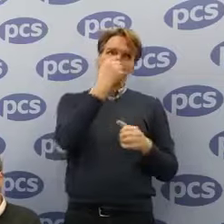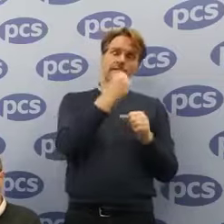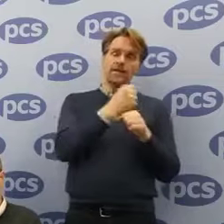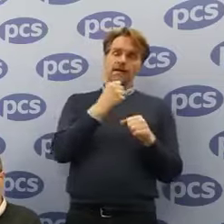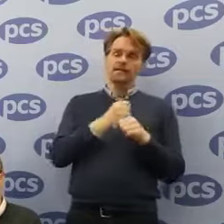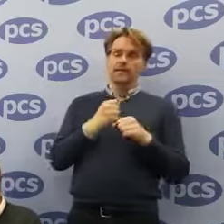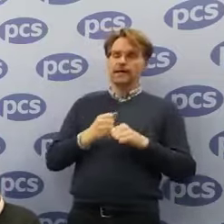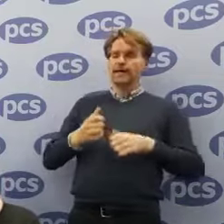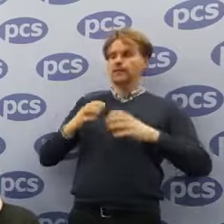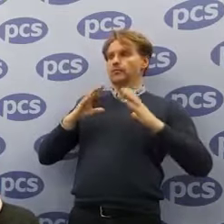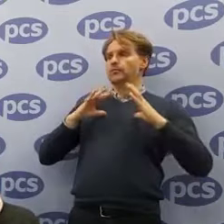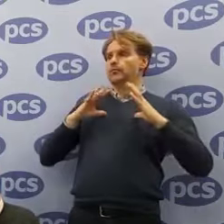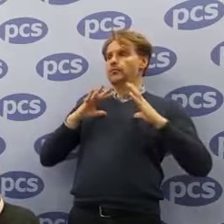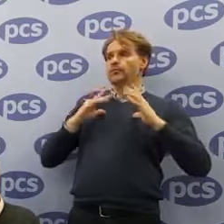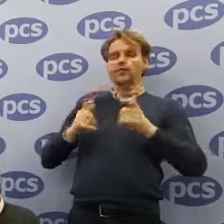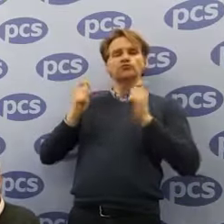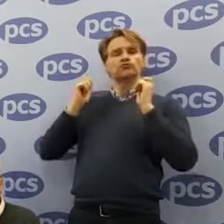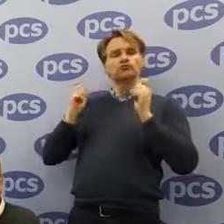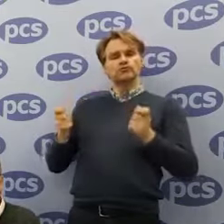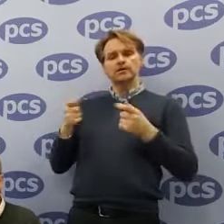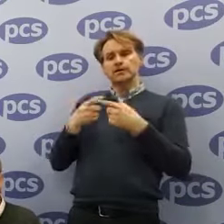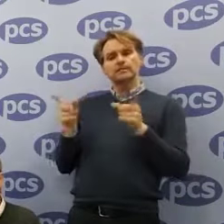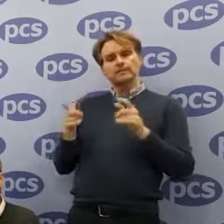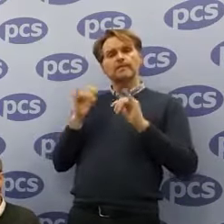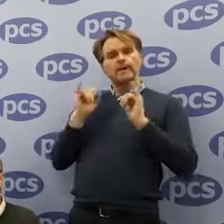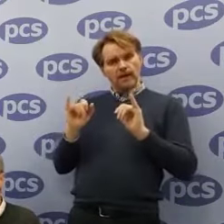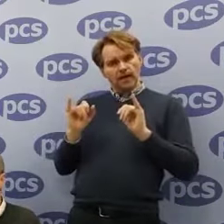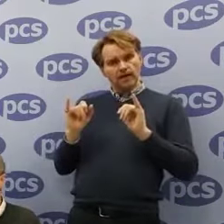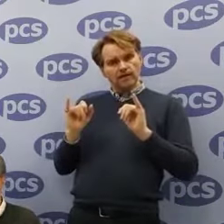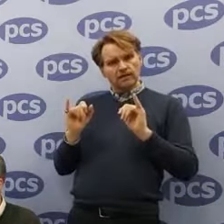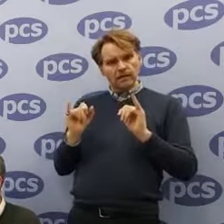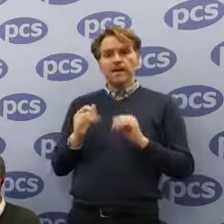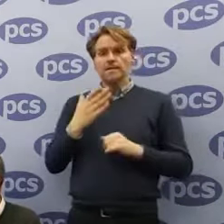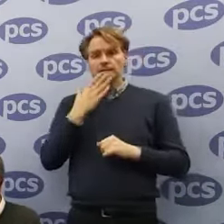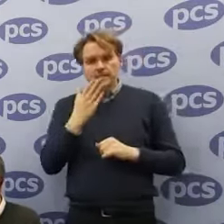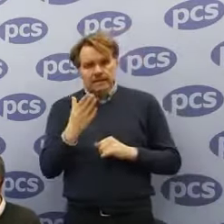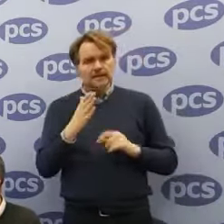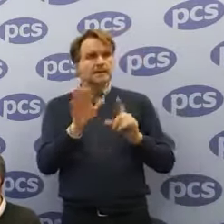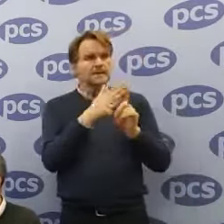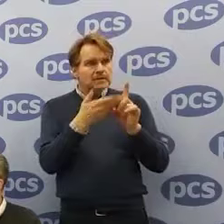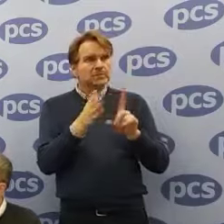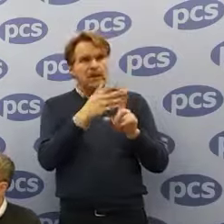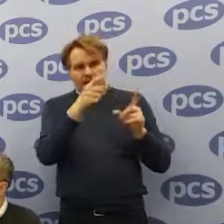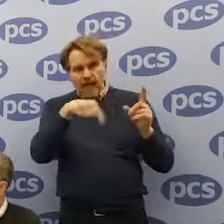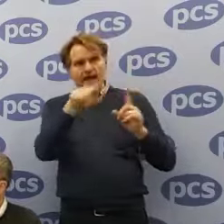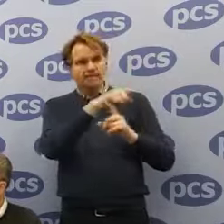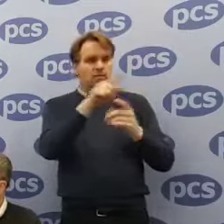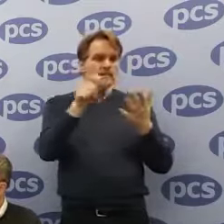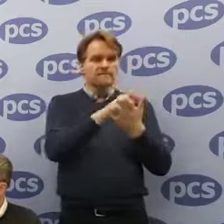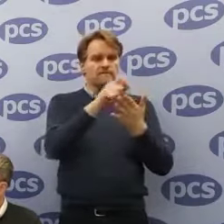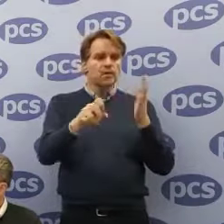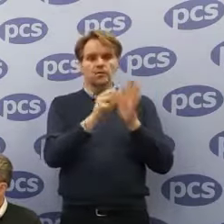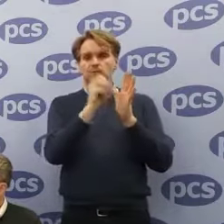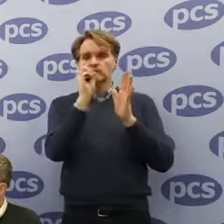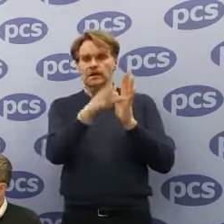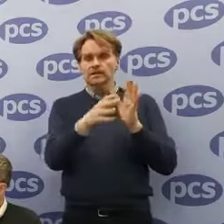sit back and carry on treating people so let's all do everything we can to persuade every person to fill in their ballot paper and send it back. Okay thank